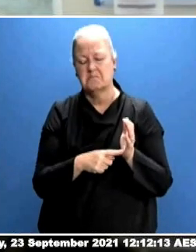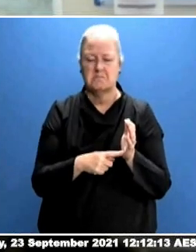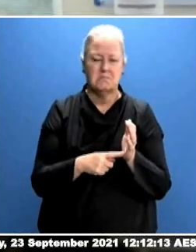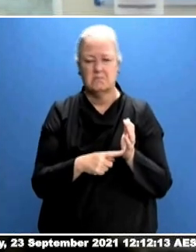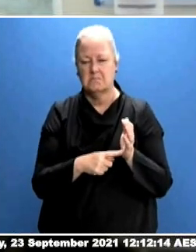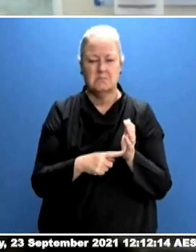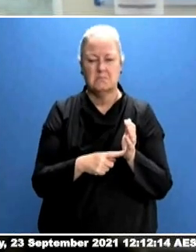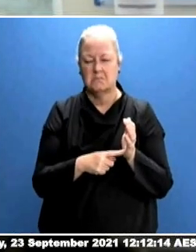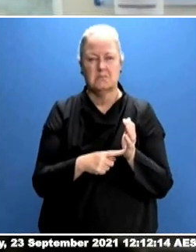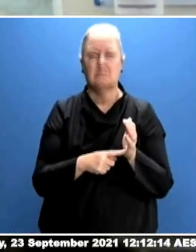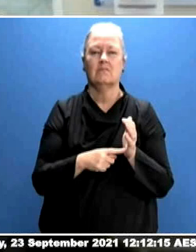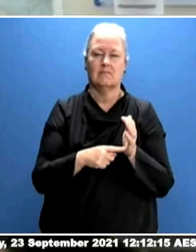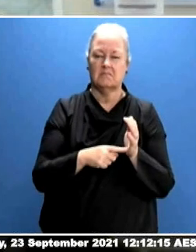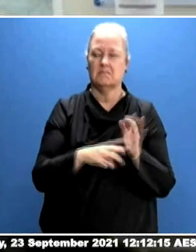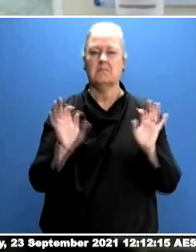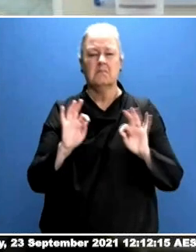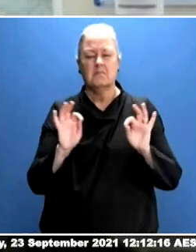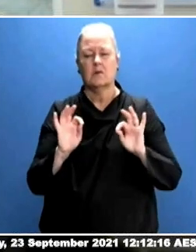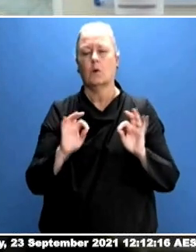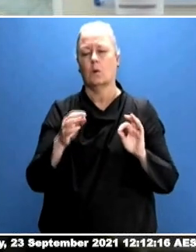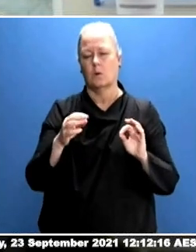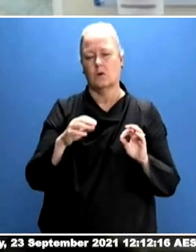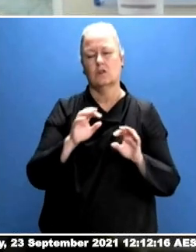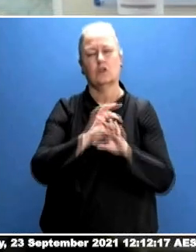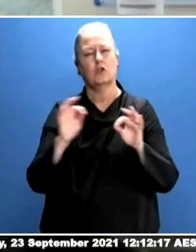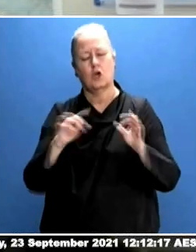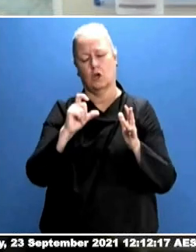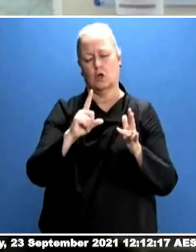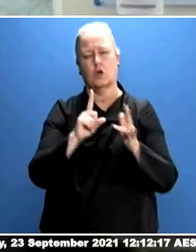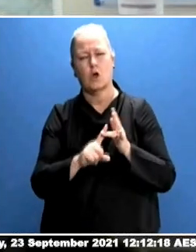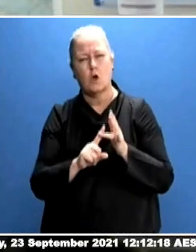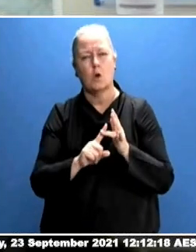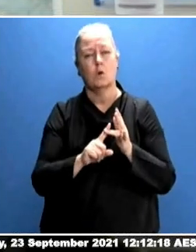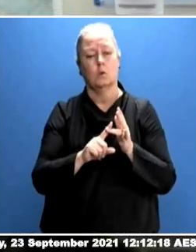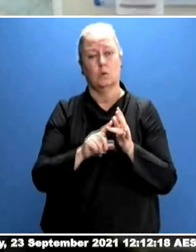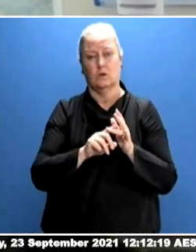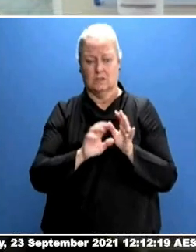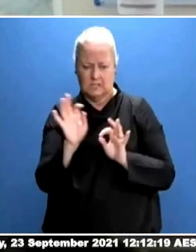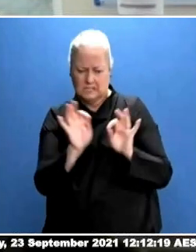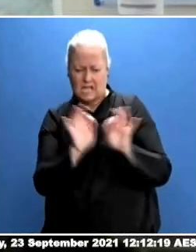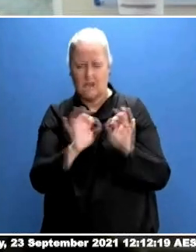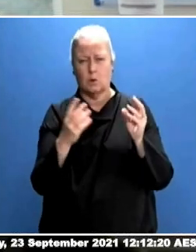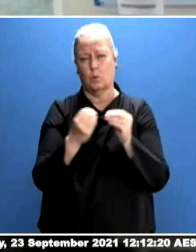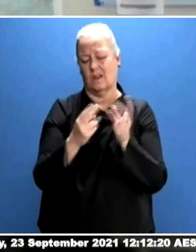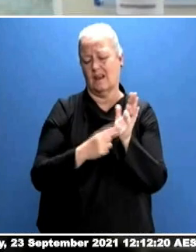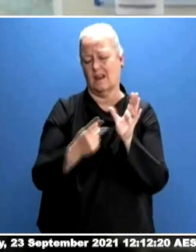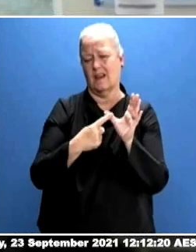of co-design or involvement by NAAJA or any other agency in recent years.